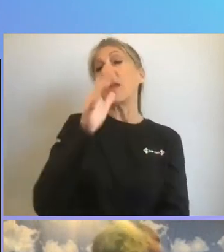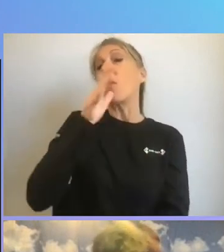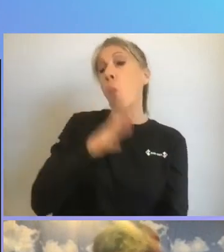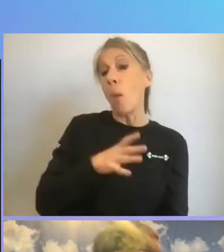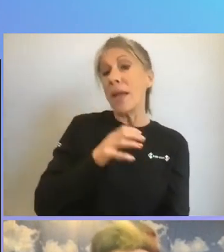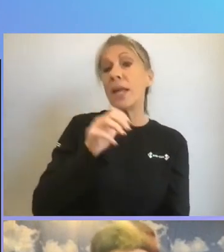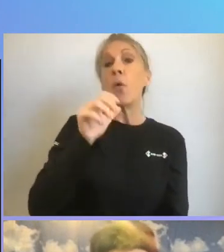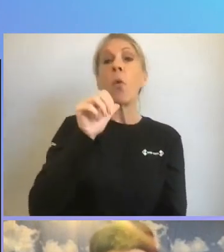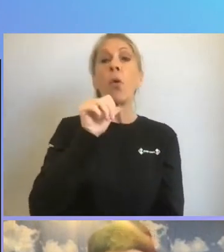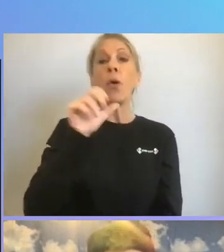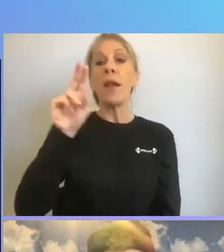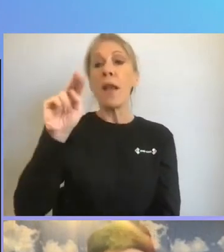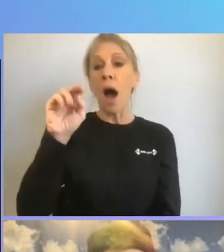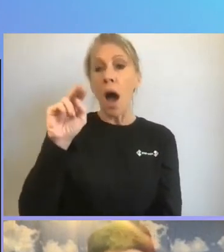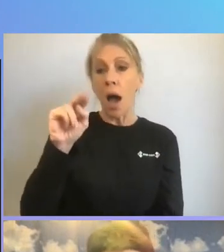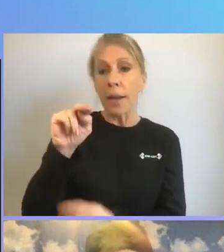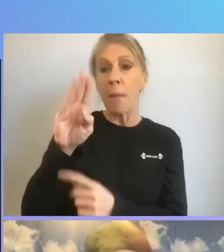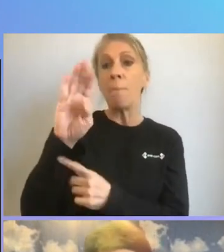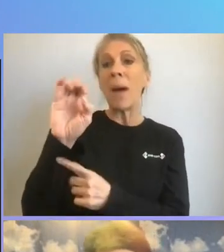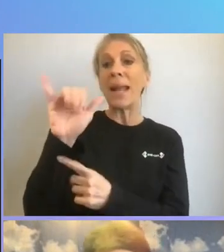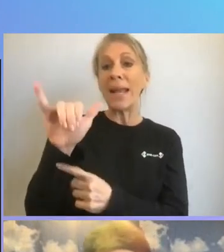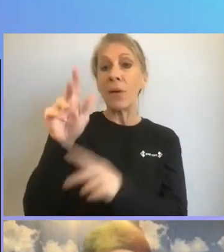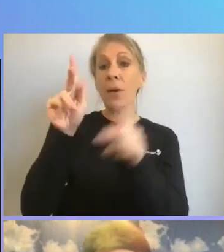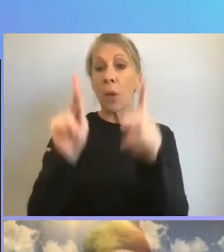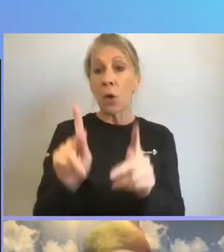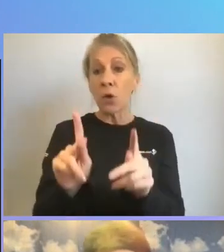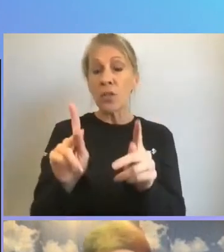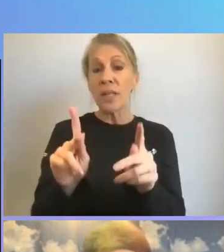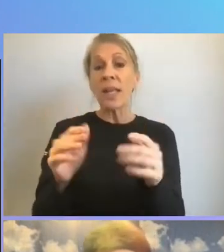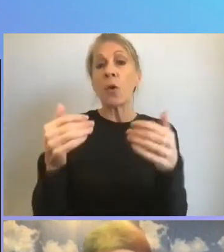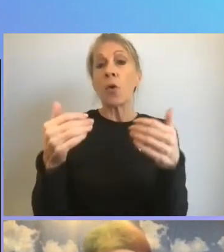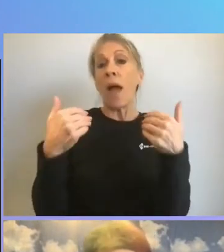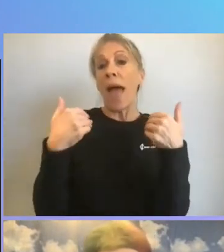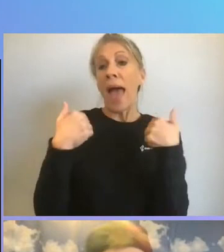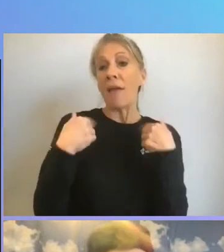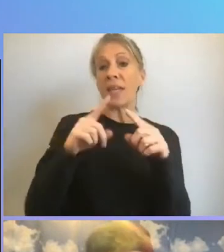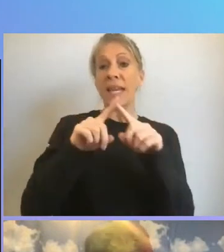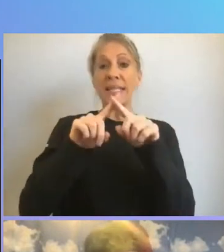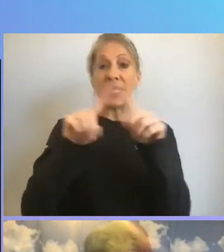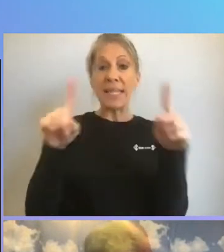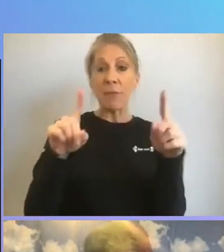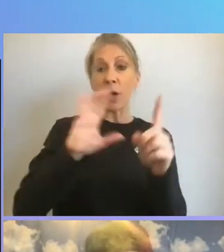know, having a different